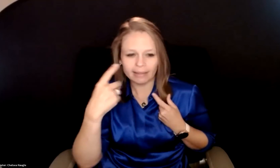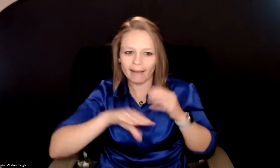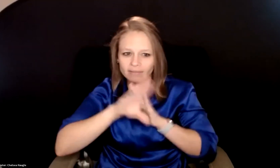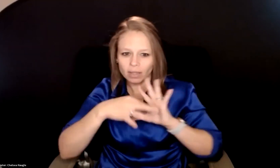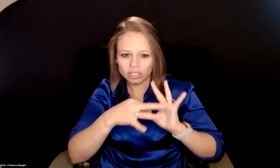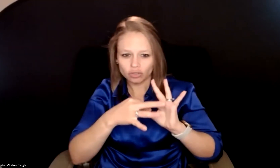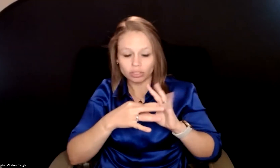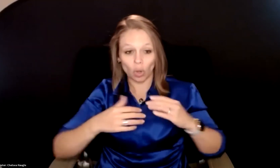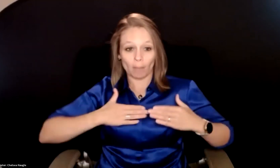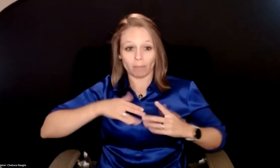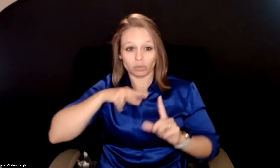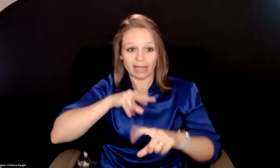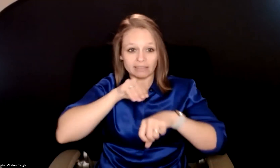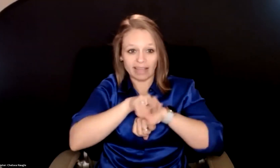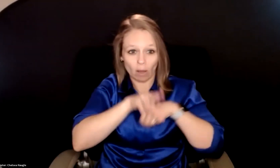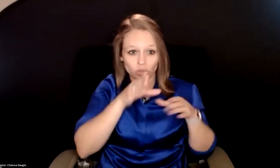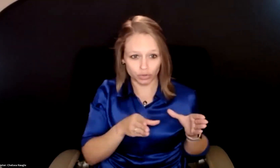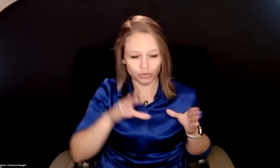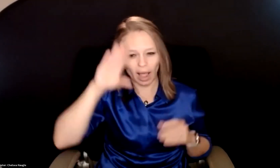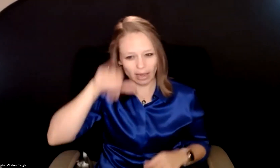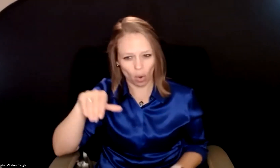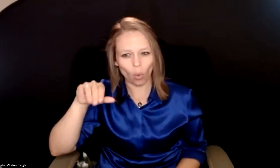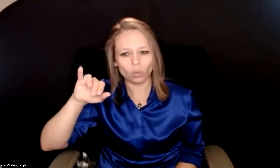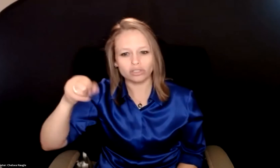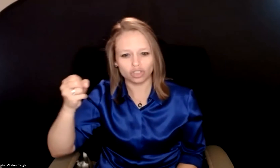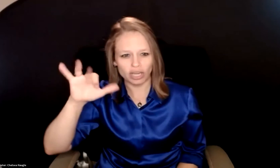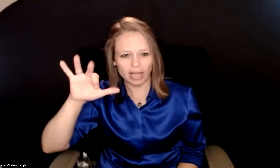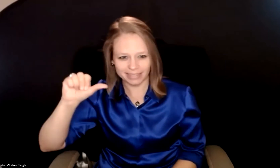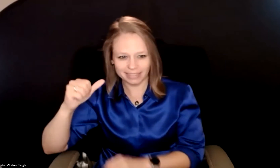that I come from. I know Jessica also uses this perspective.